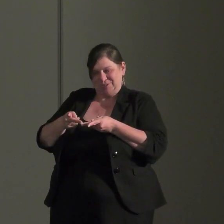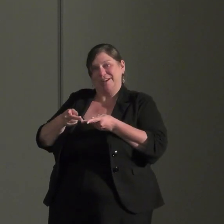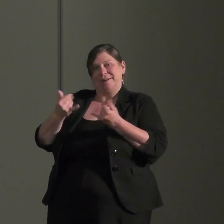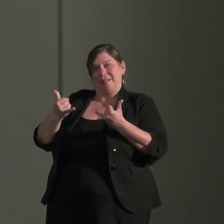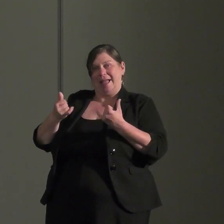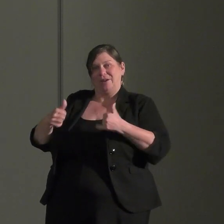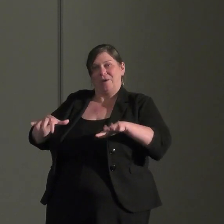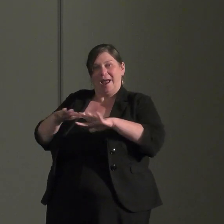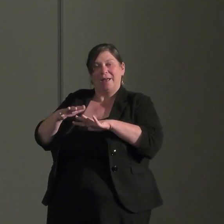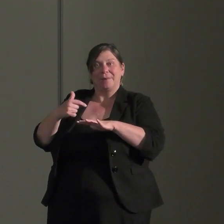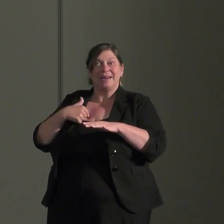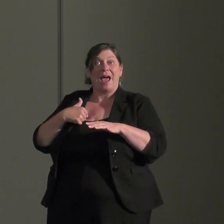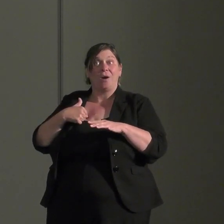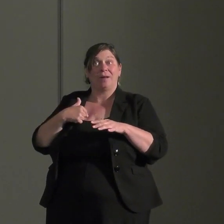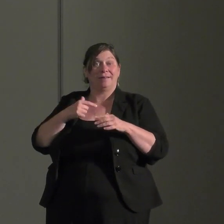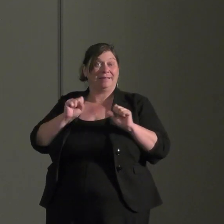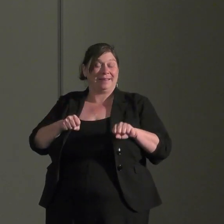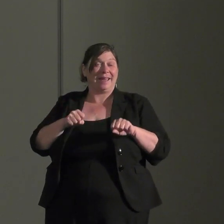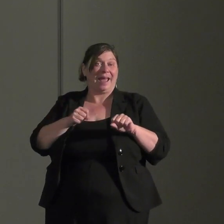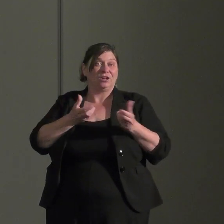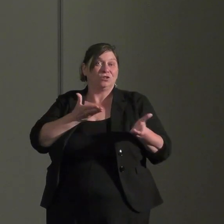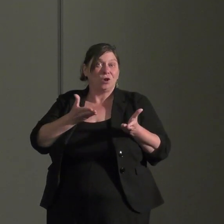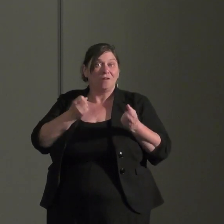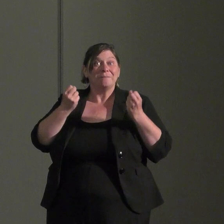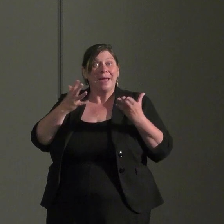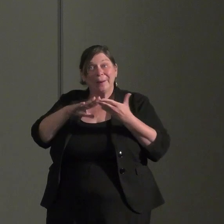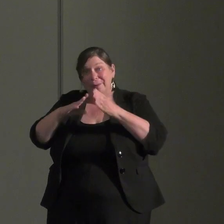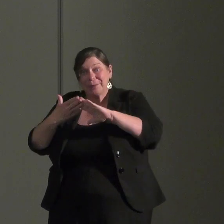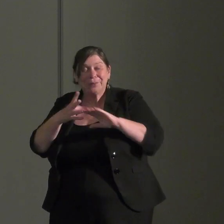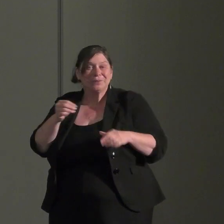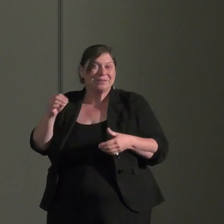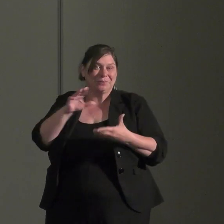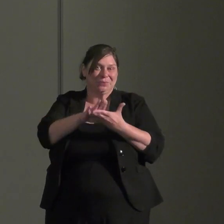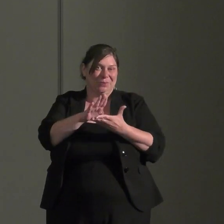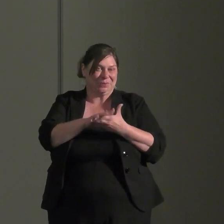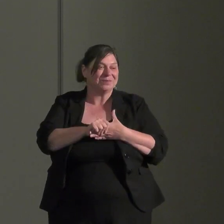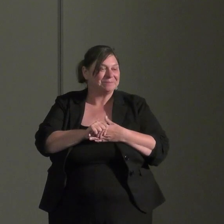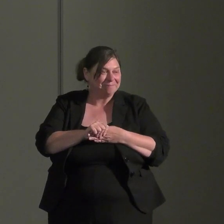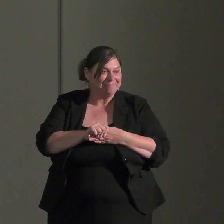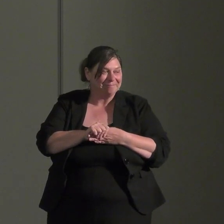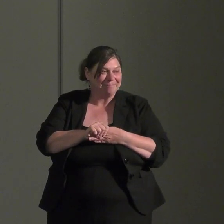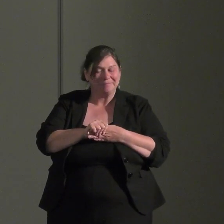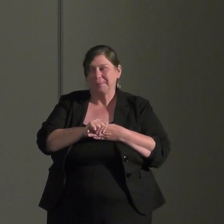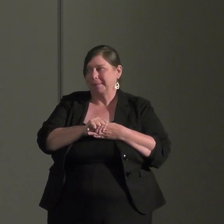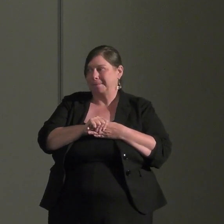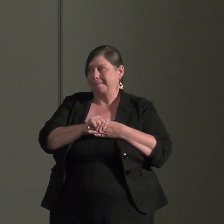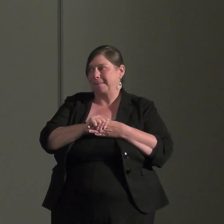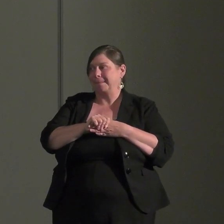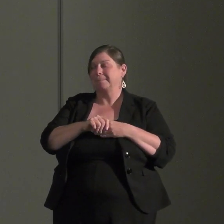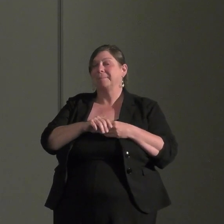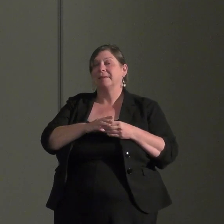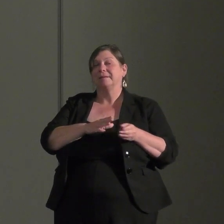to serve communities including the schools. >> MIKE: That is great. Awesome. Delaney the